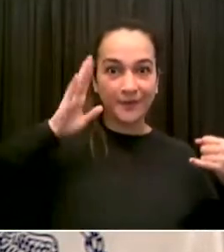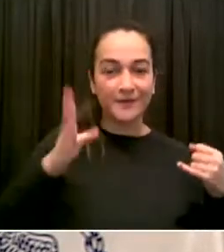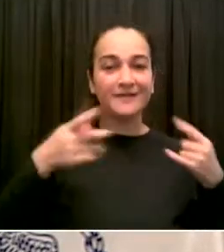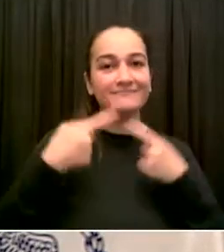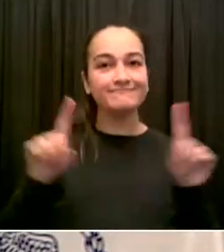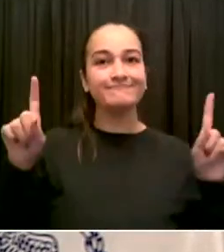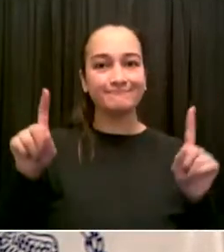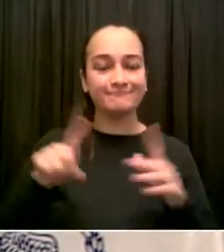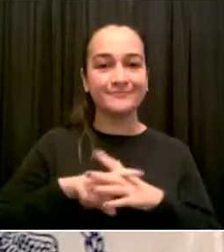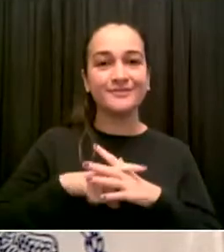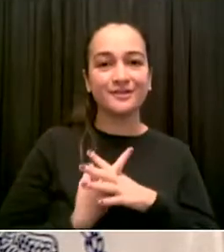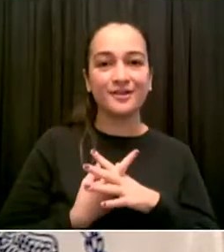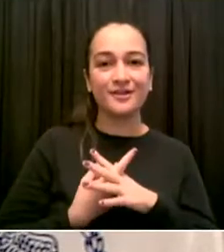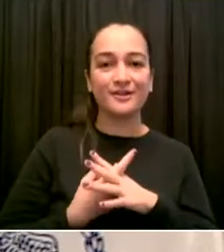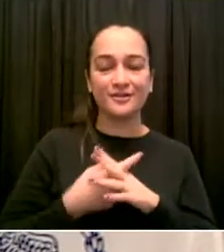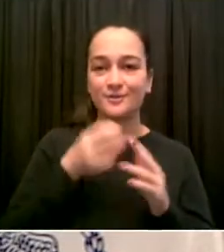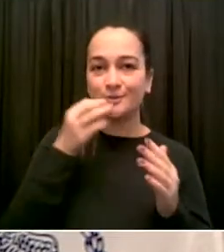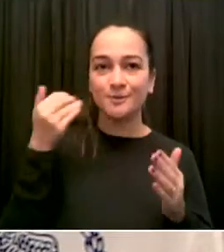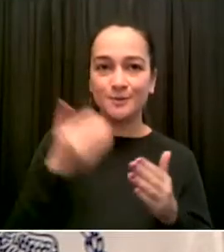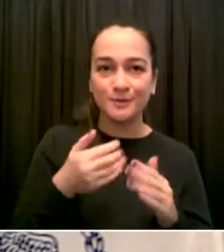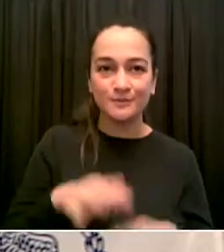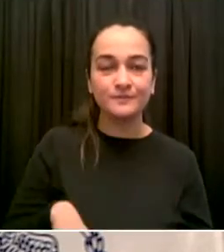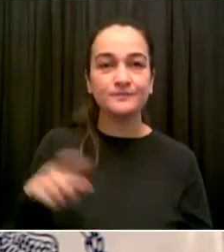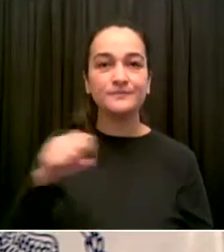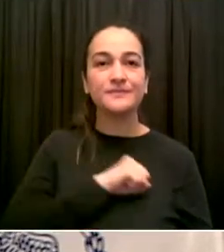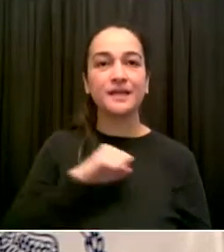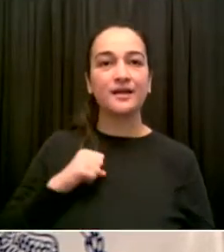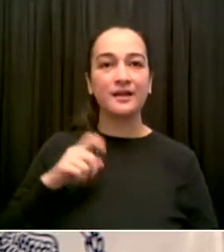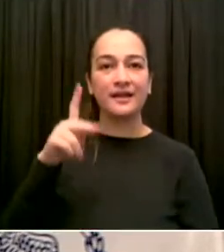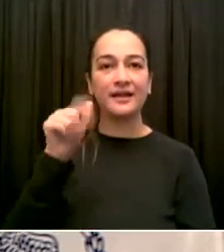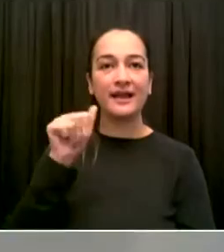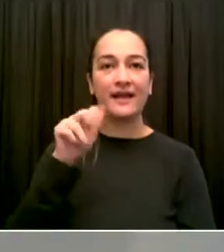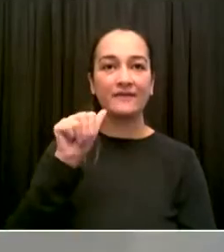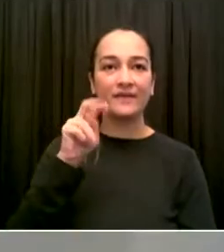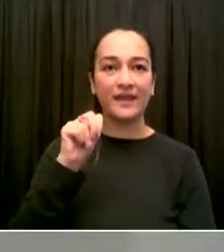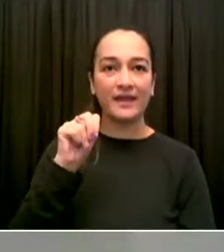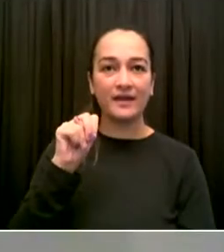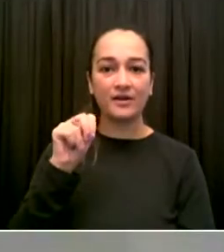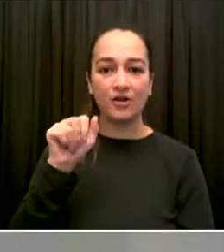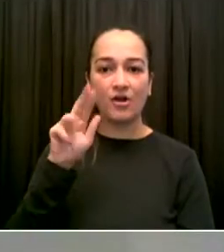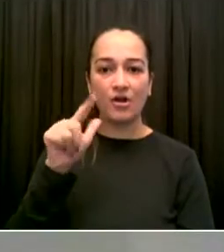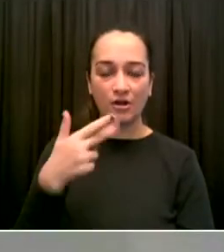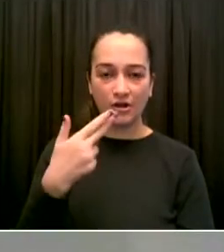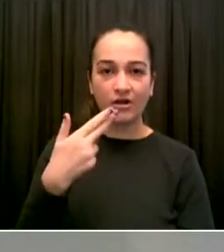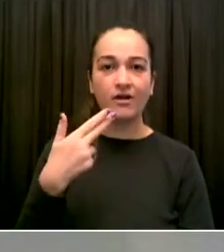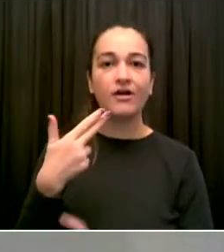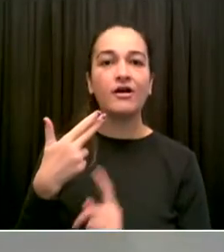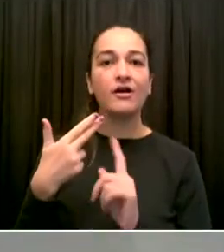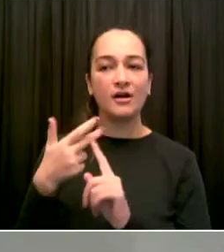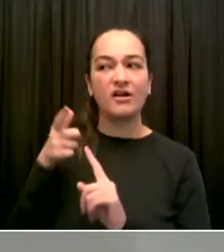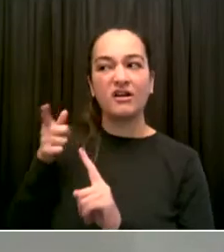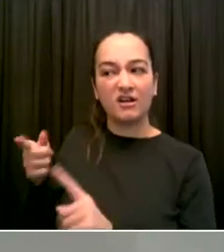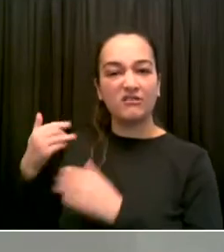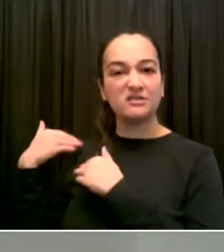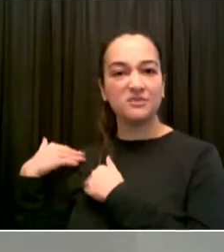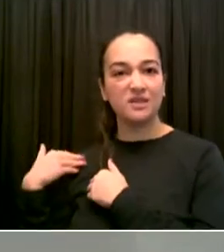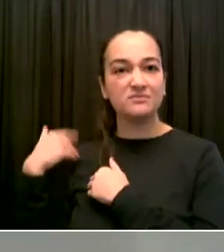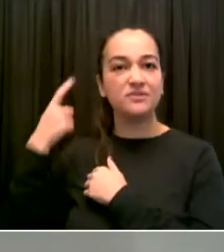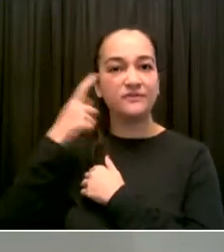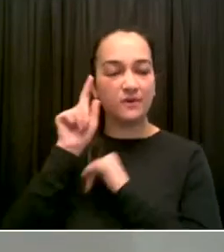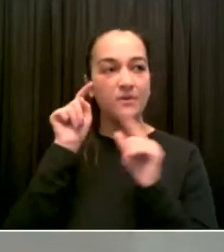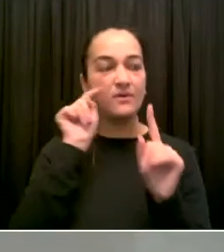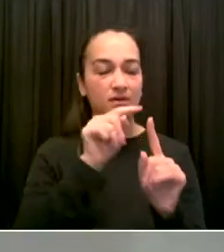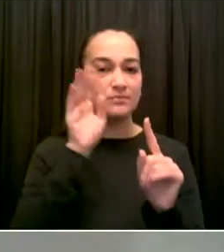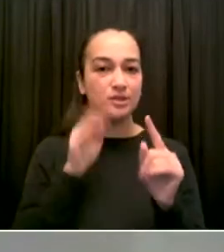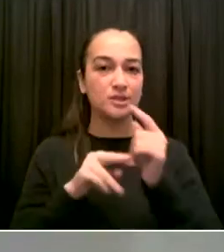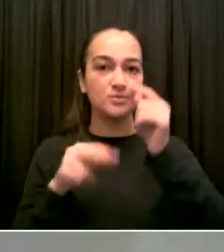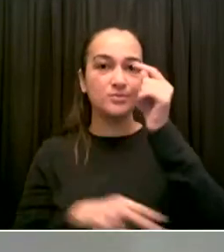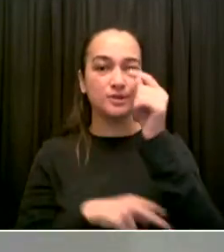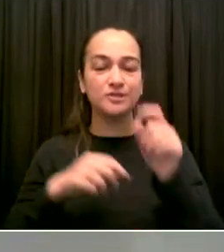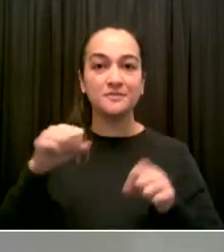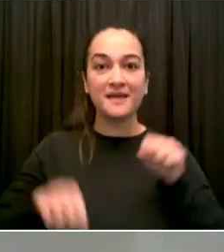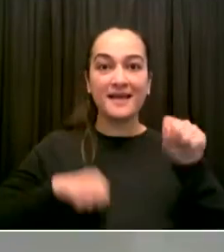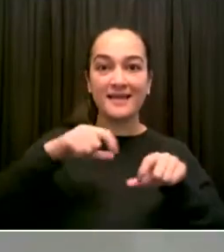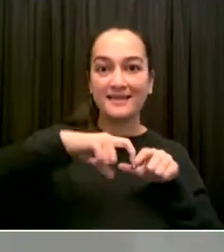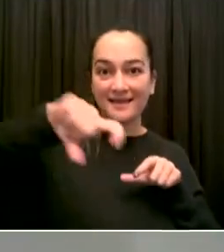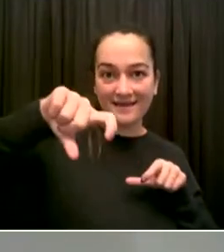ABOUT IT, STATE SENATOR BRIAN